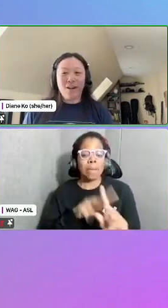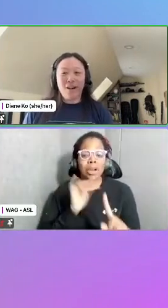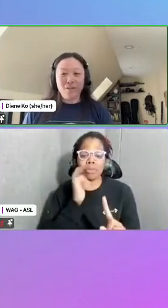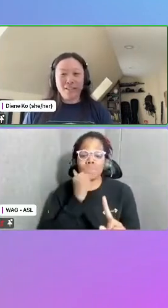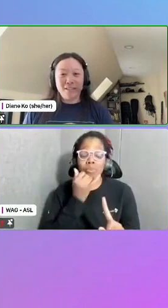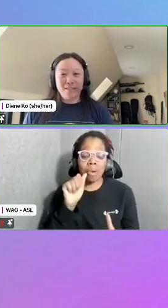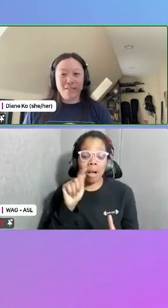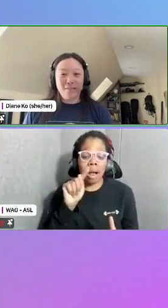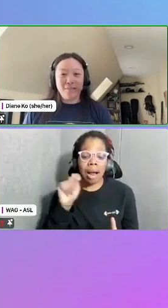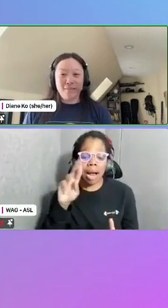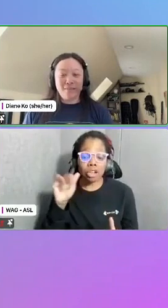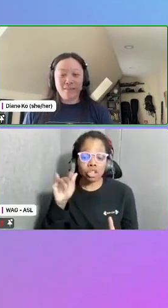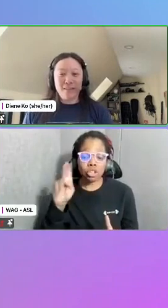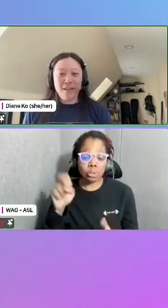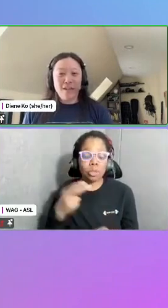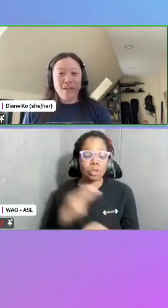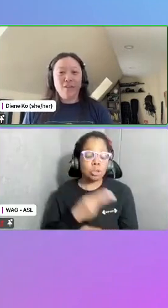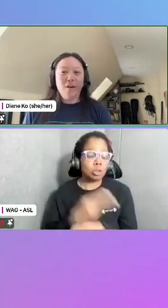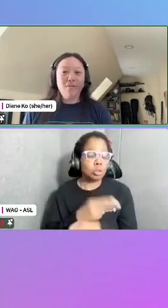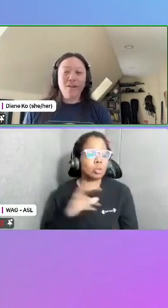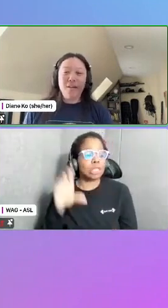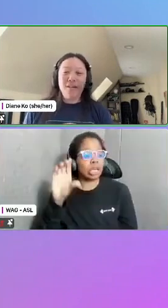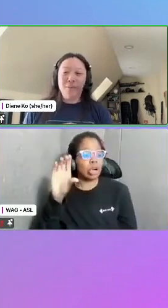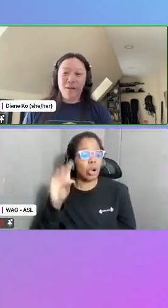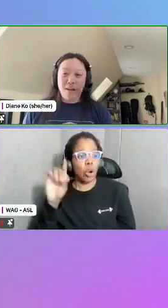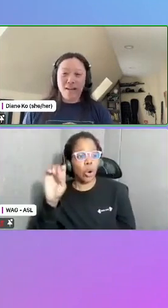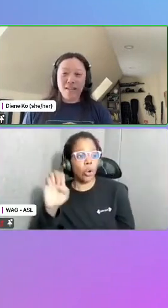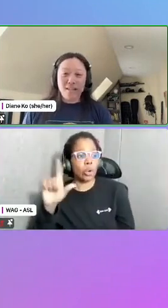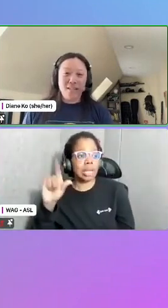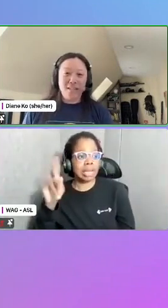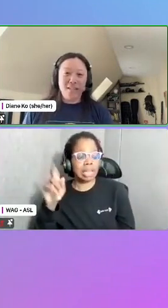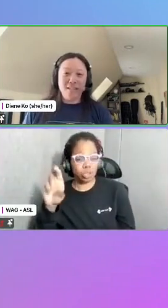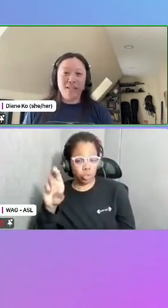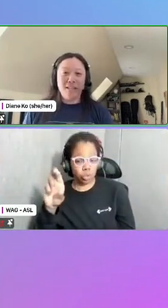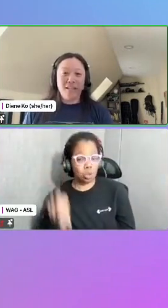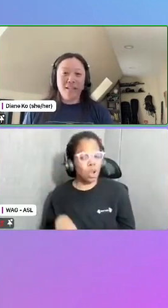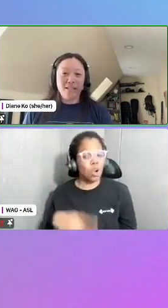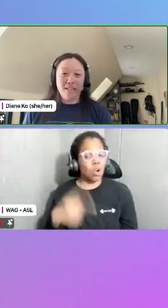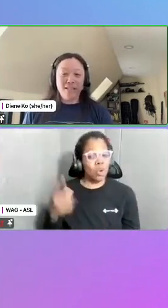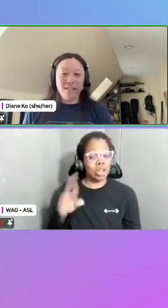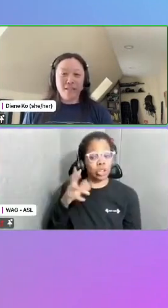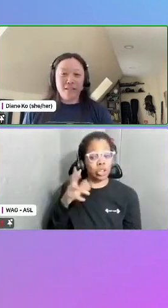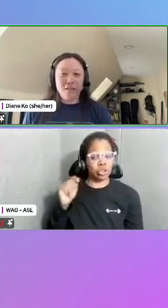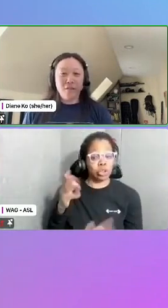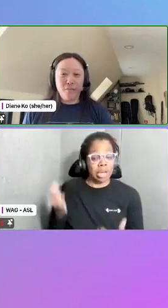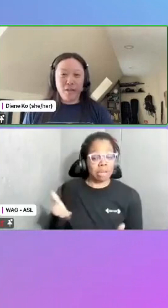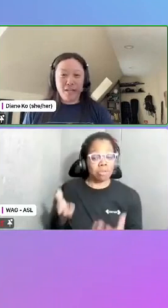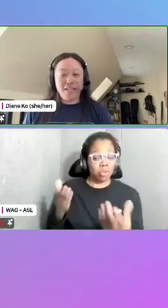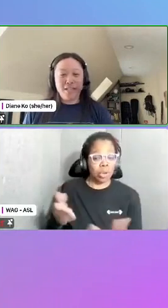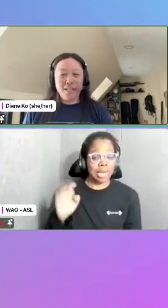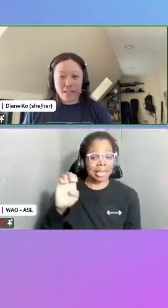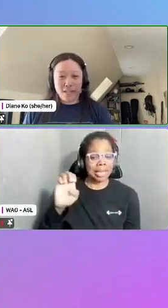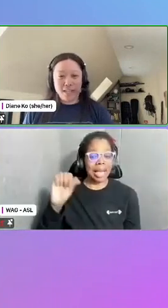those explicitly named props to your component. So in my example, I have created a button component that uses